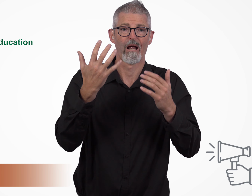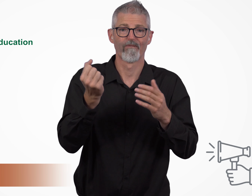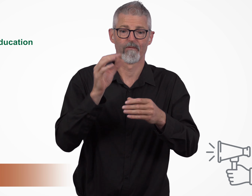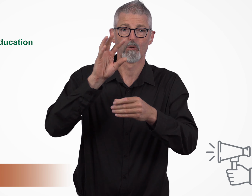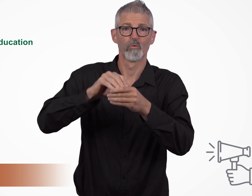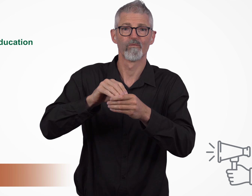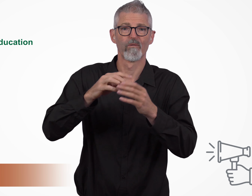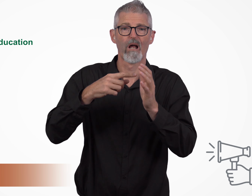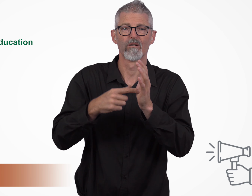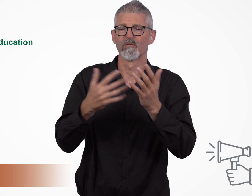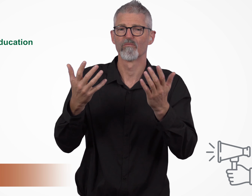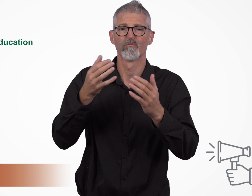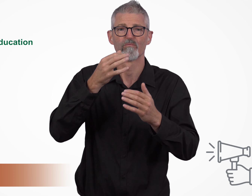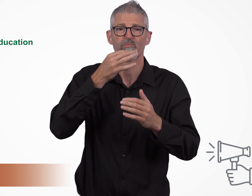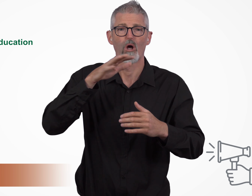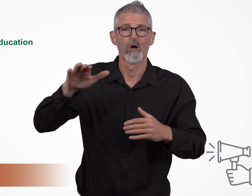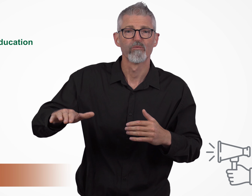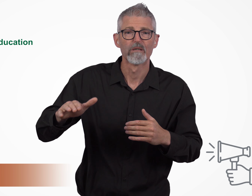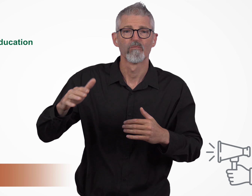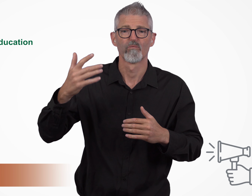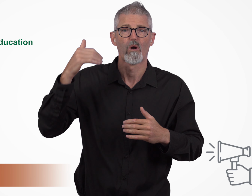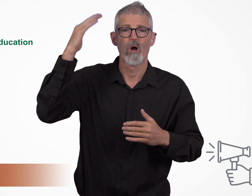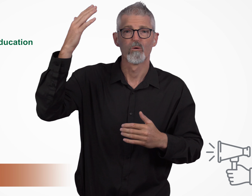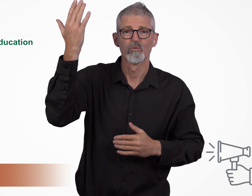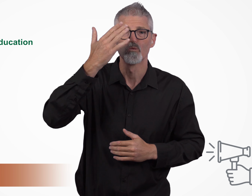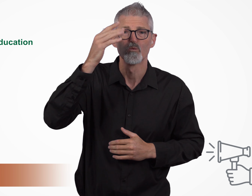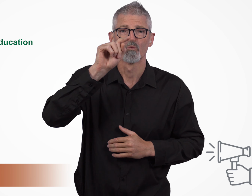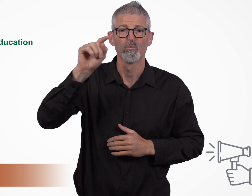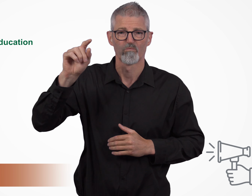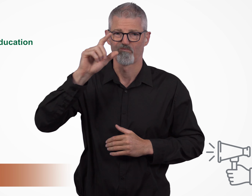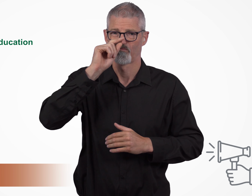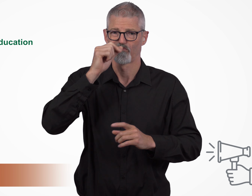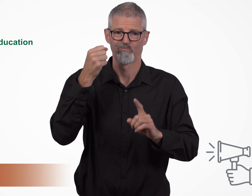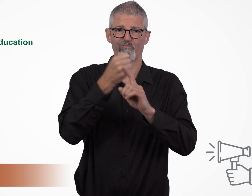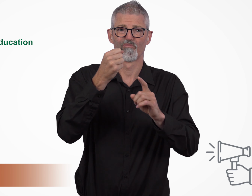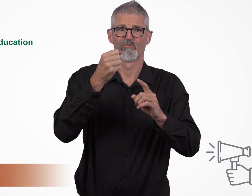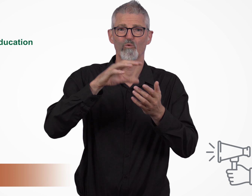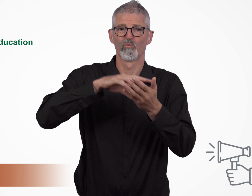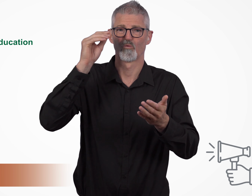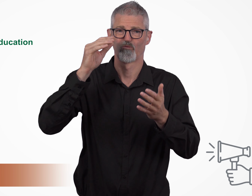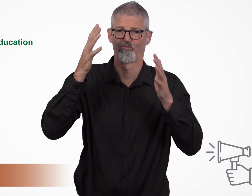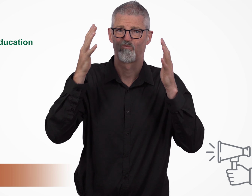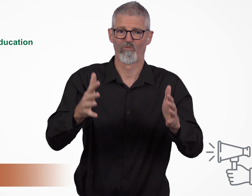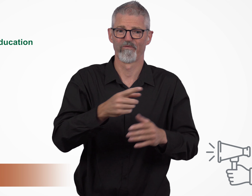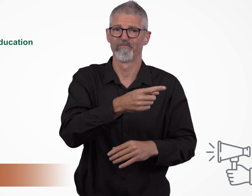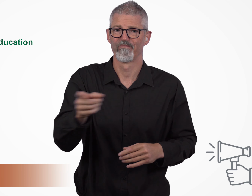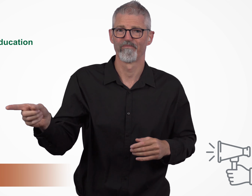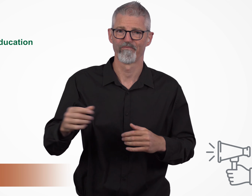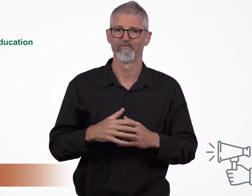schools to be more inclusive would also do students a massive disservice.